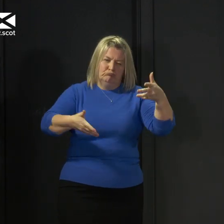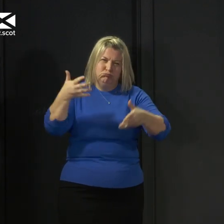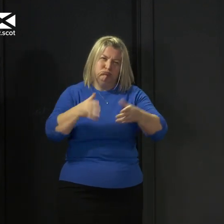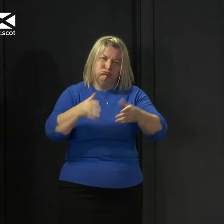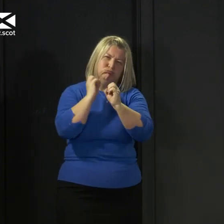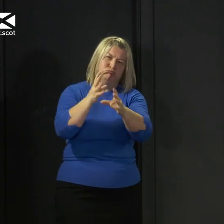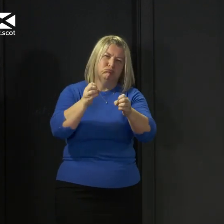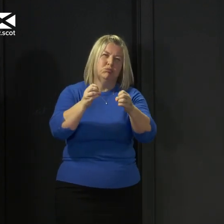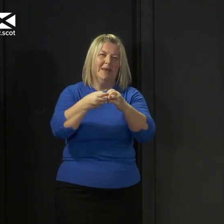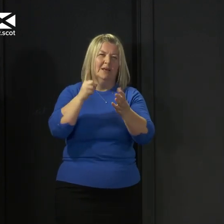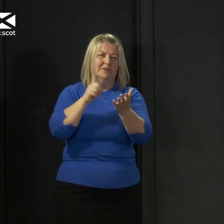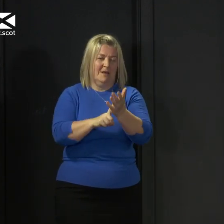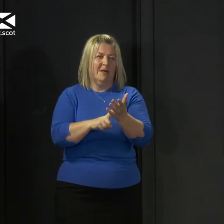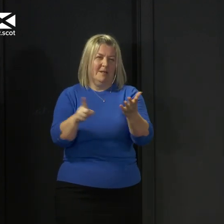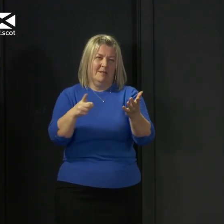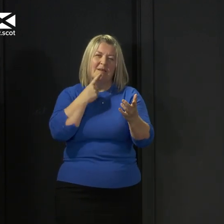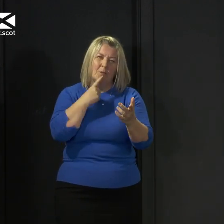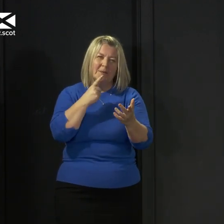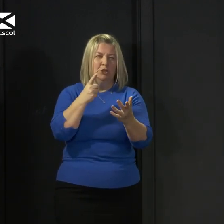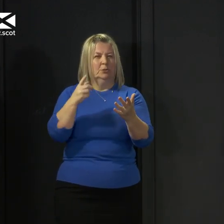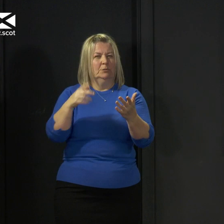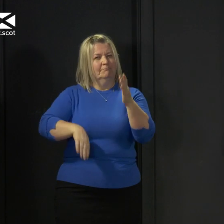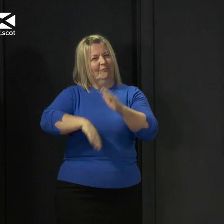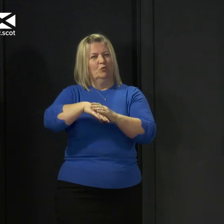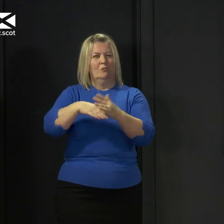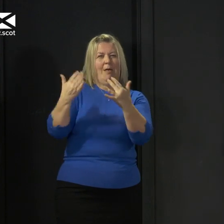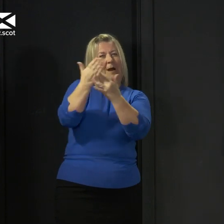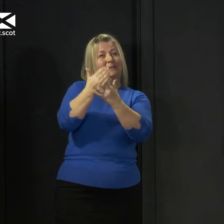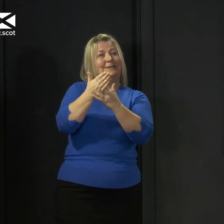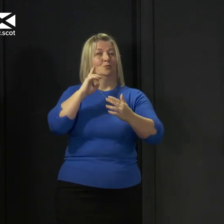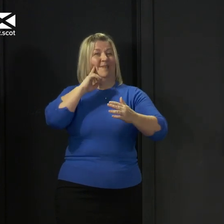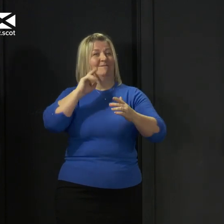the accessibility of the information that we are giving and can I thank the